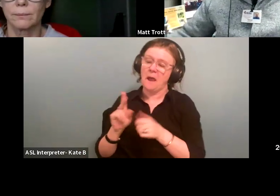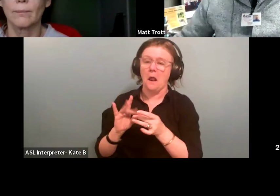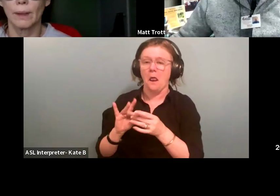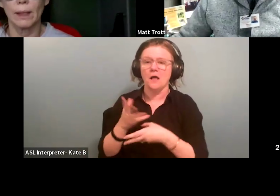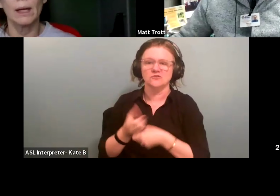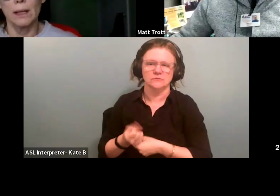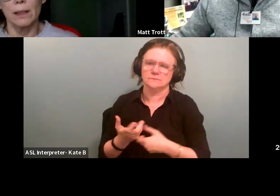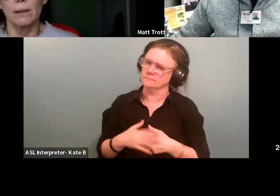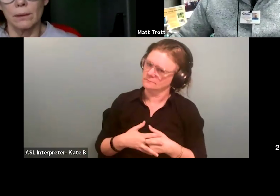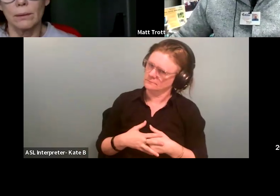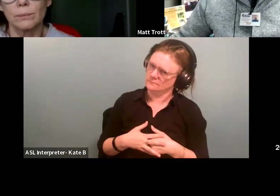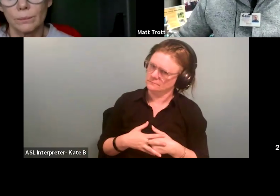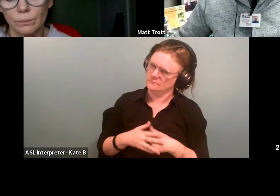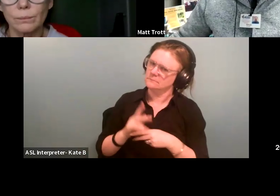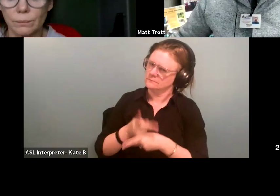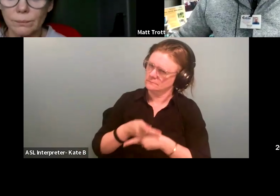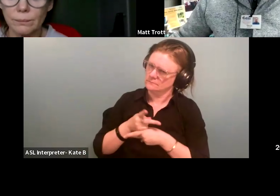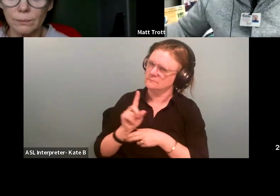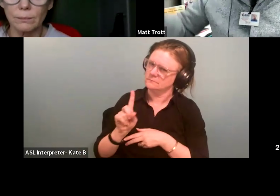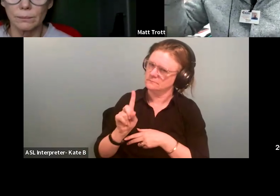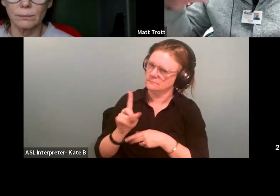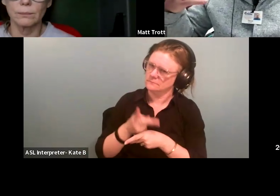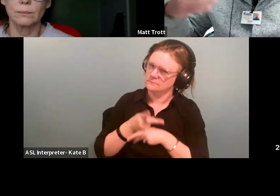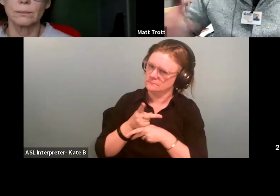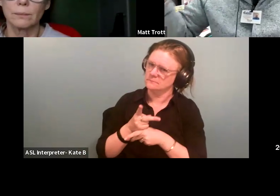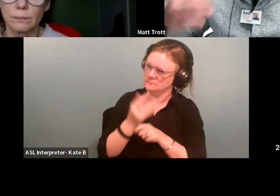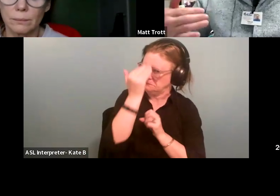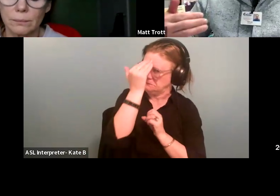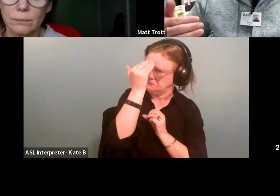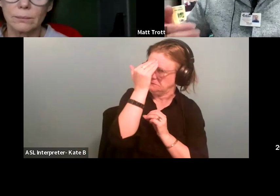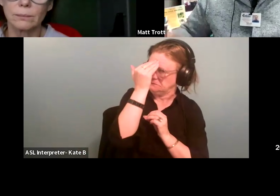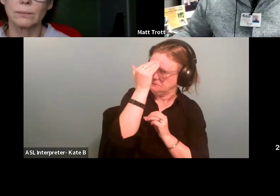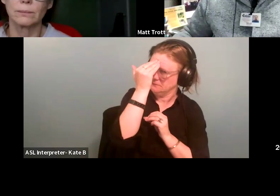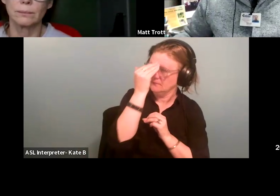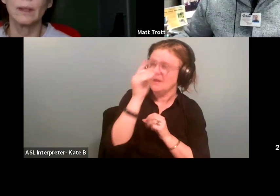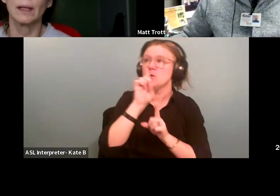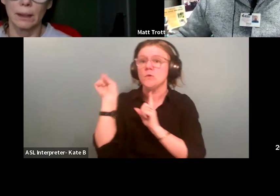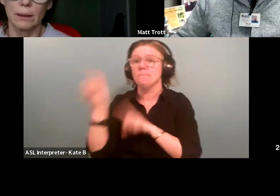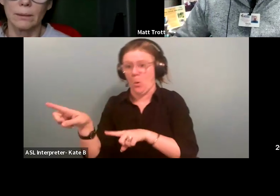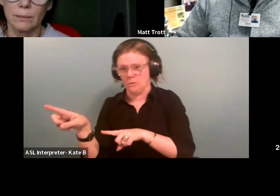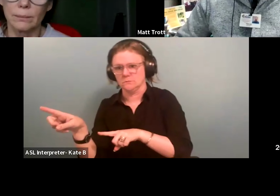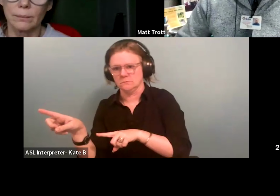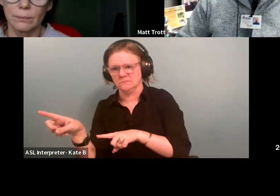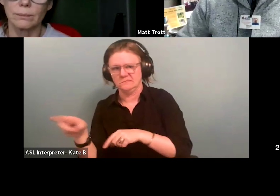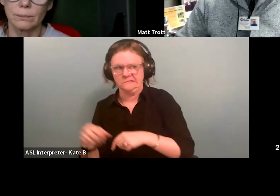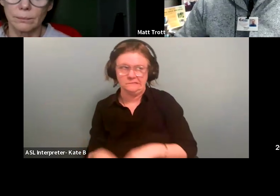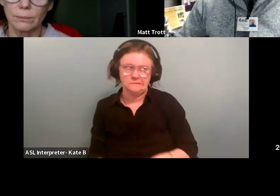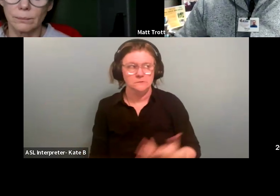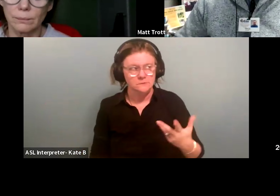So caution is the best thing and awareness. And report it, even if you think, well, yeah,